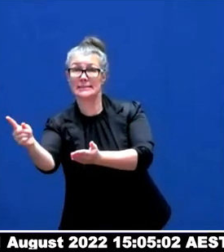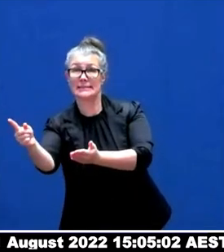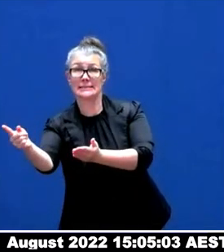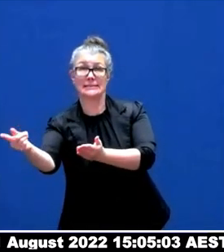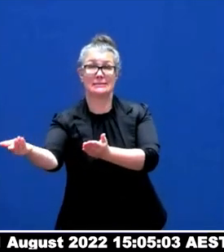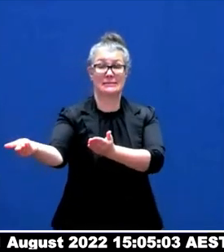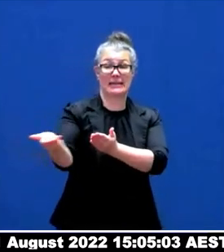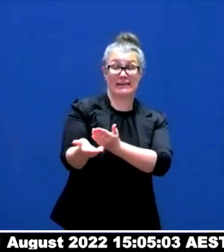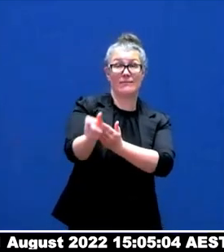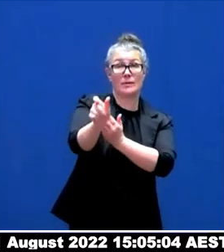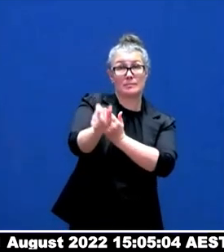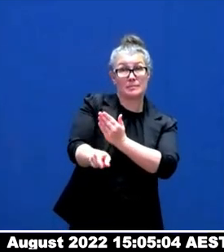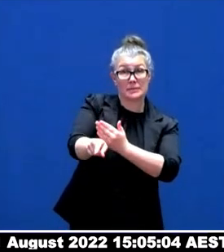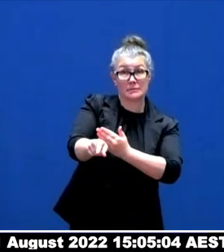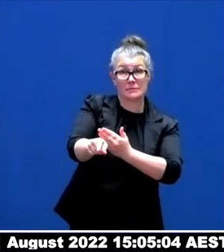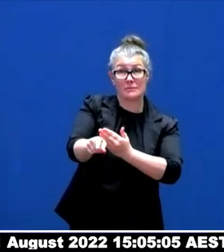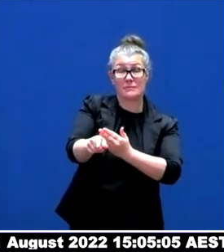participant? LISA SHORT: Generally that's correct.